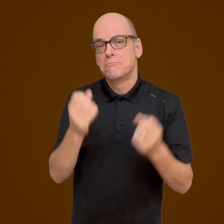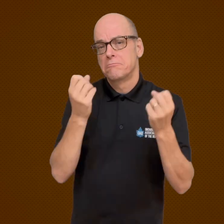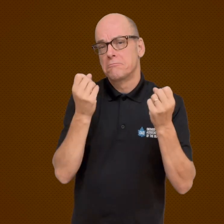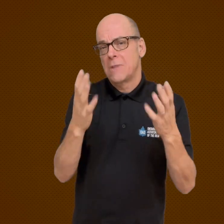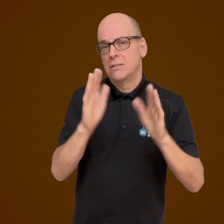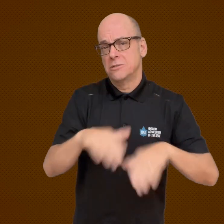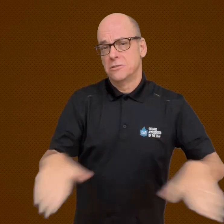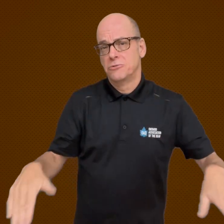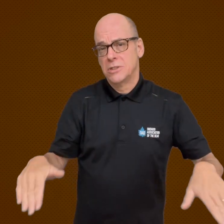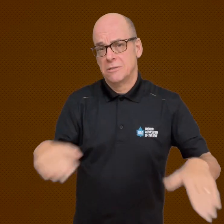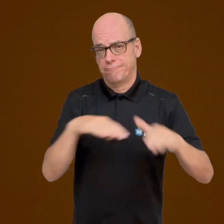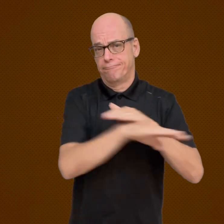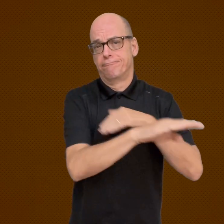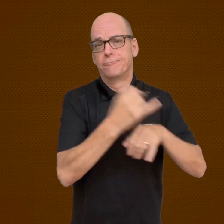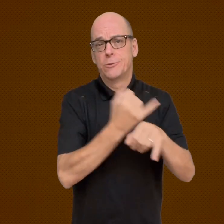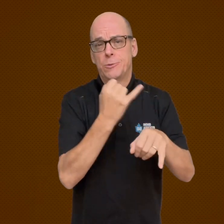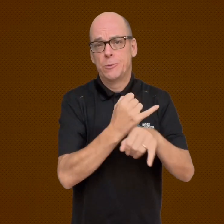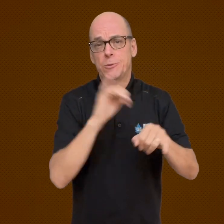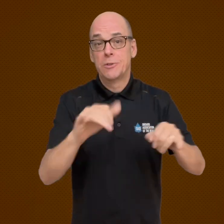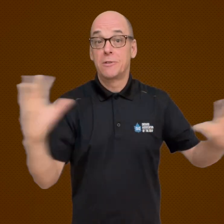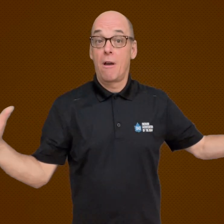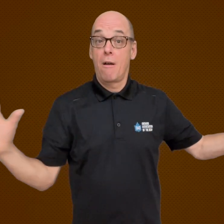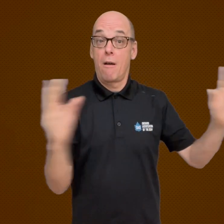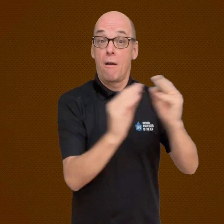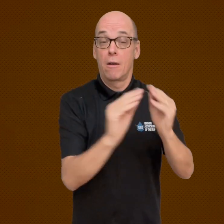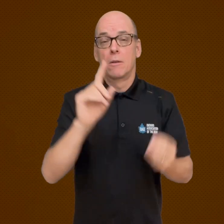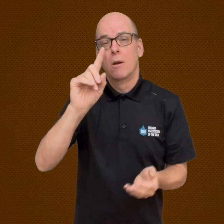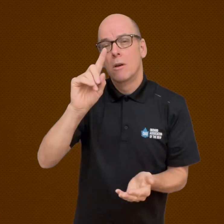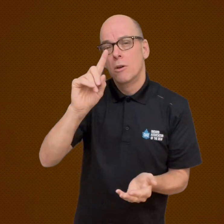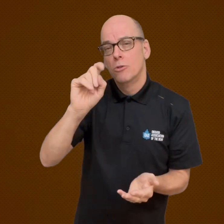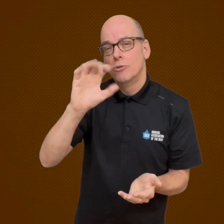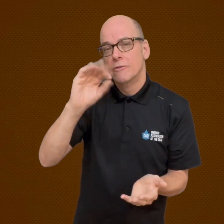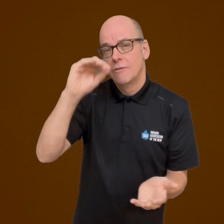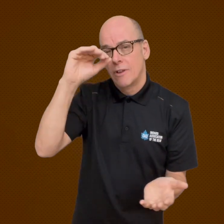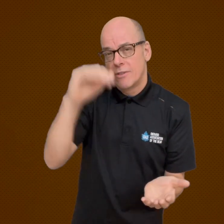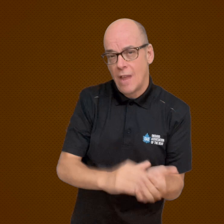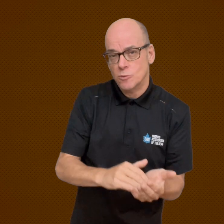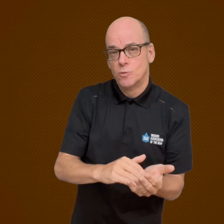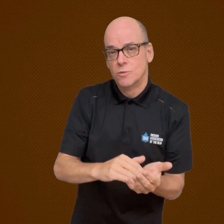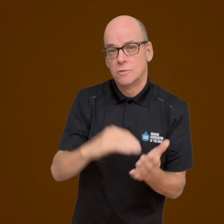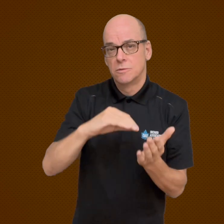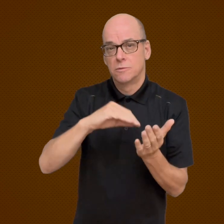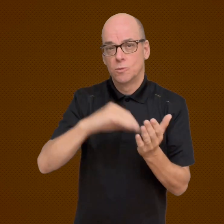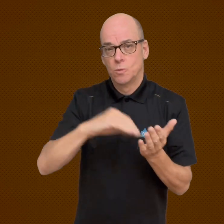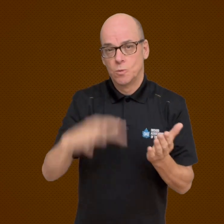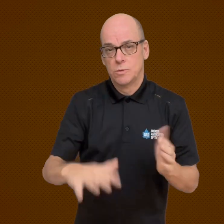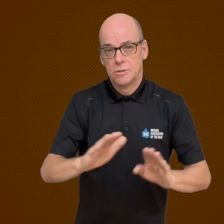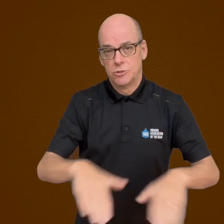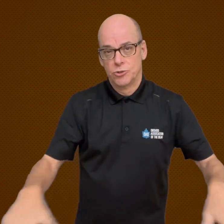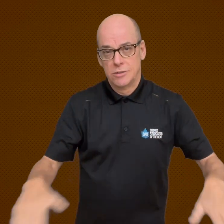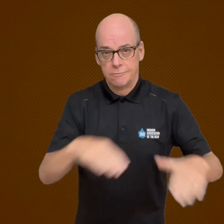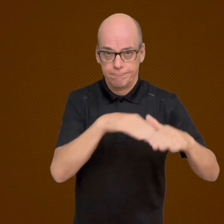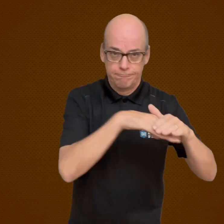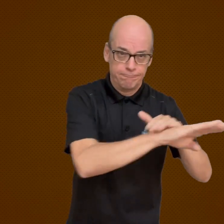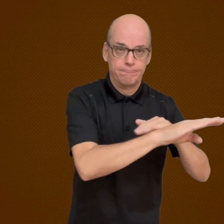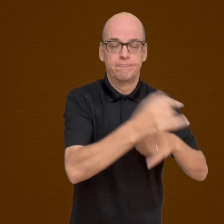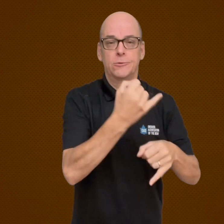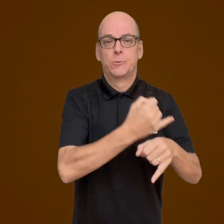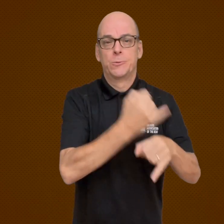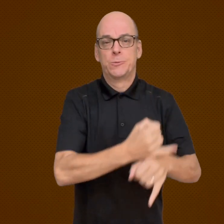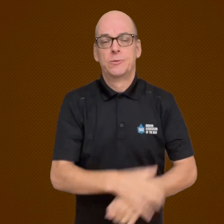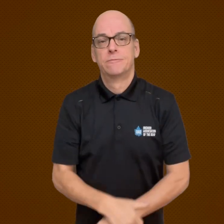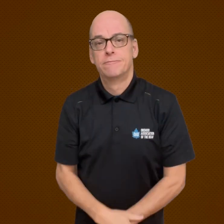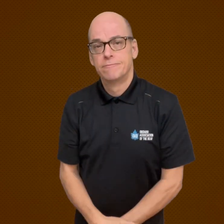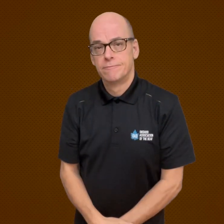During this time in our history, approximately 150,000 children in total were placed into institutions.